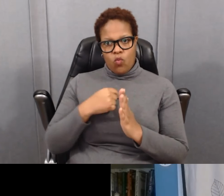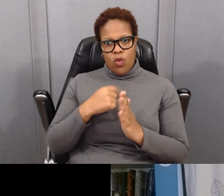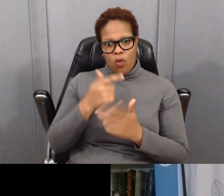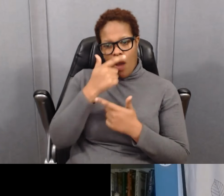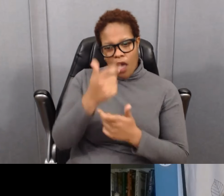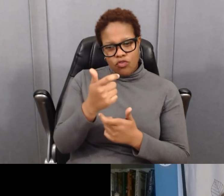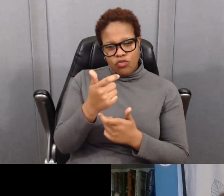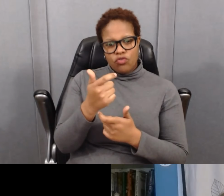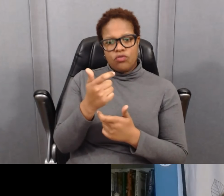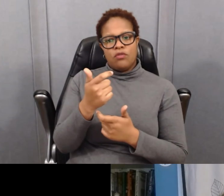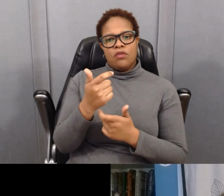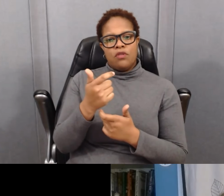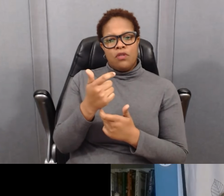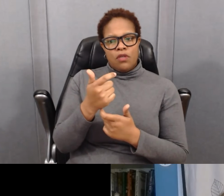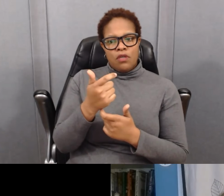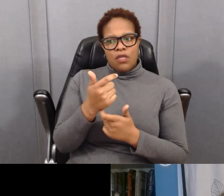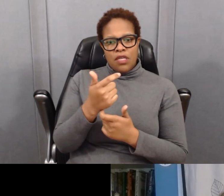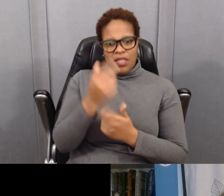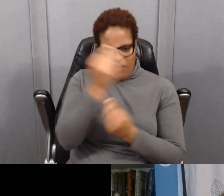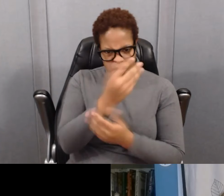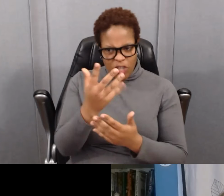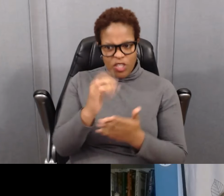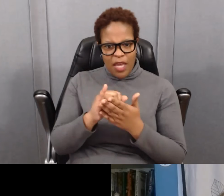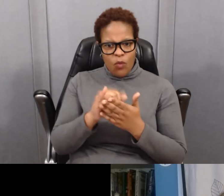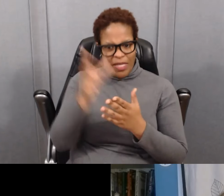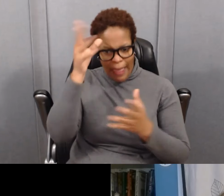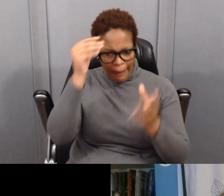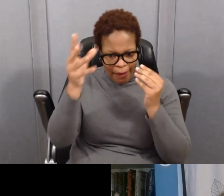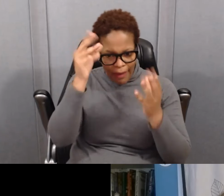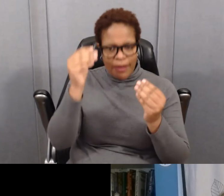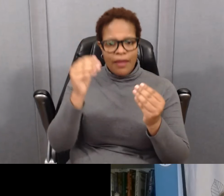make notice of the content that we take and make notice of our own thoughts about these content.